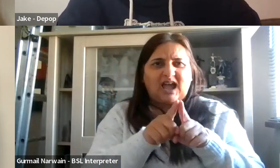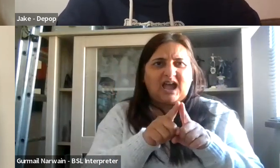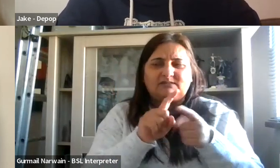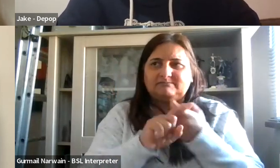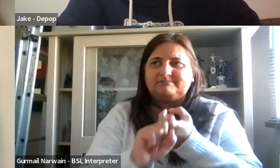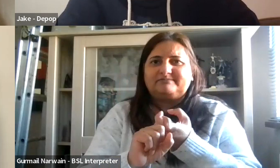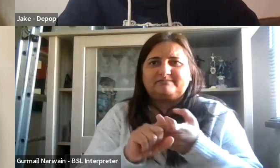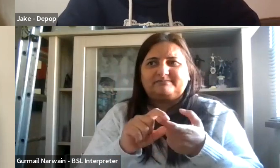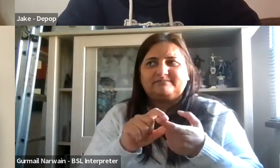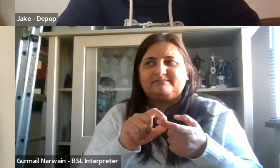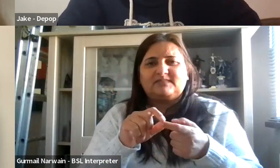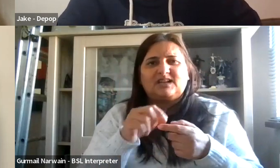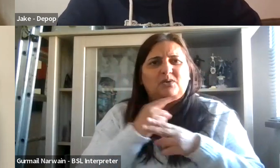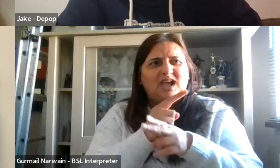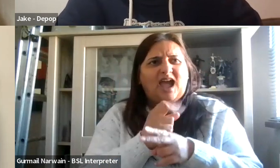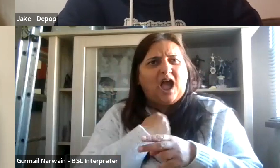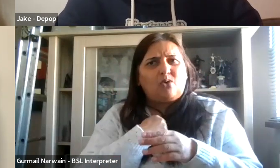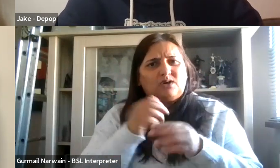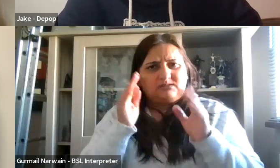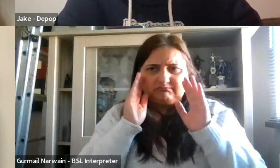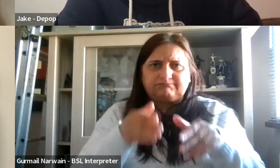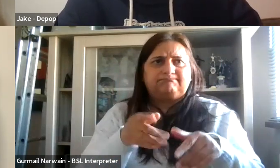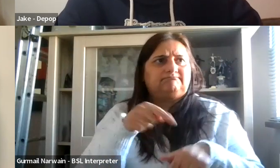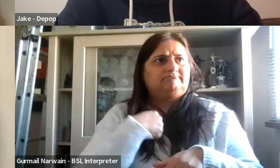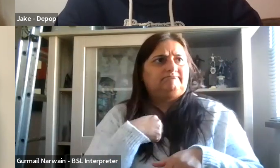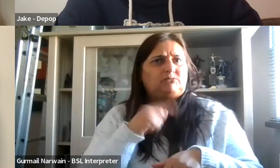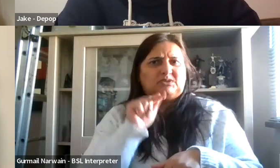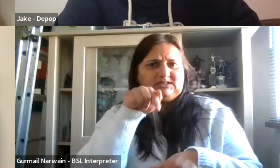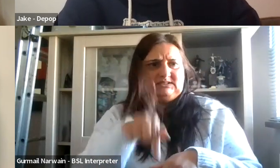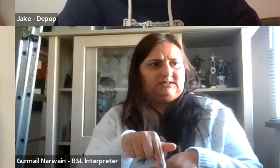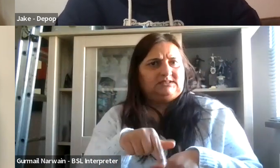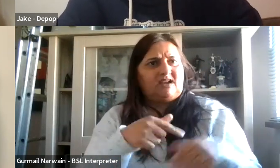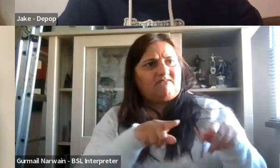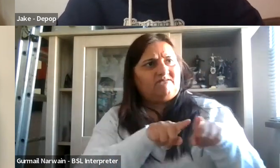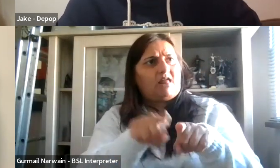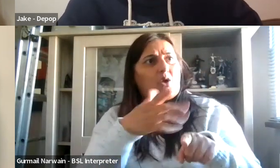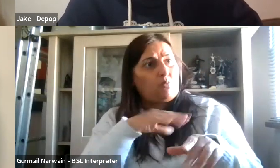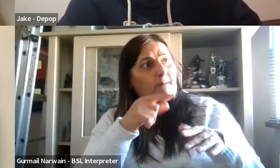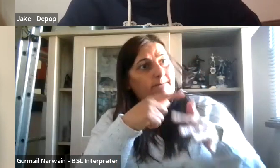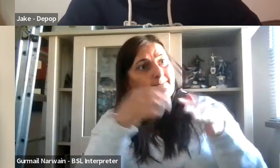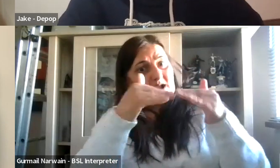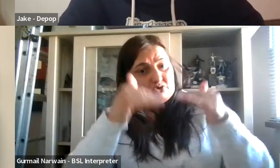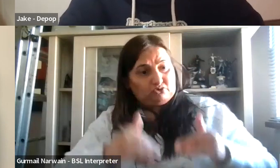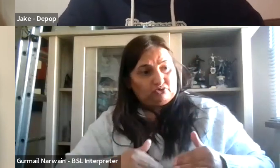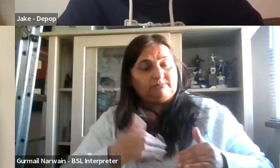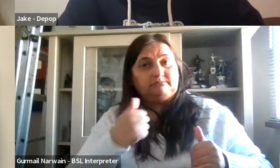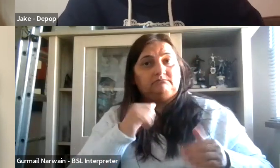sustainability, and people that care about our mission. So, you know, as long as you have relevant skills for the role that it